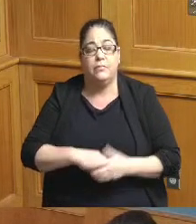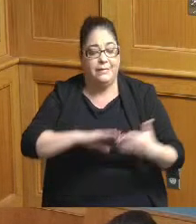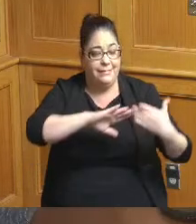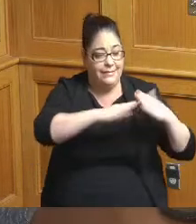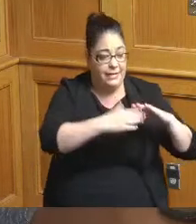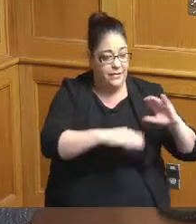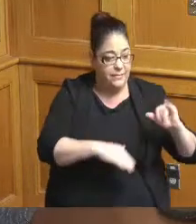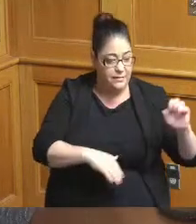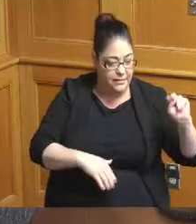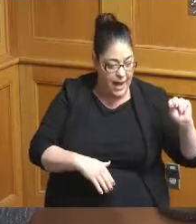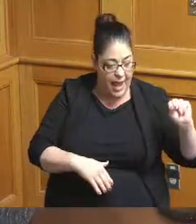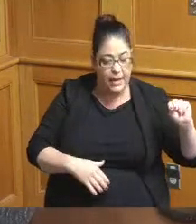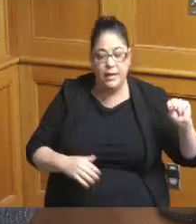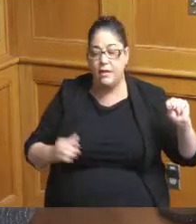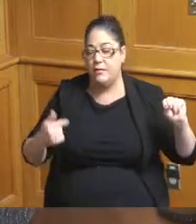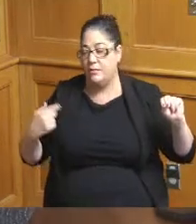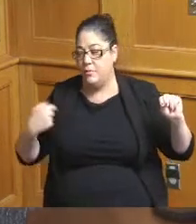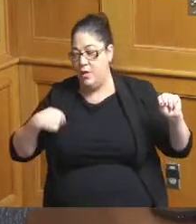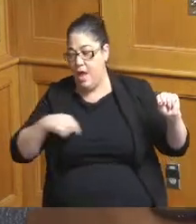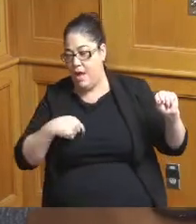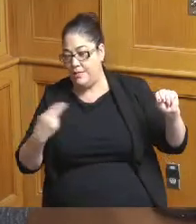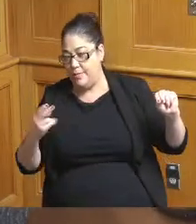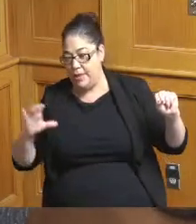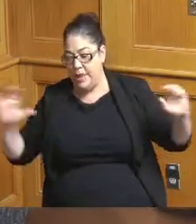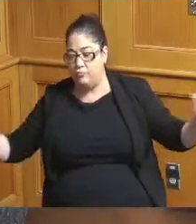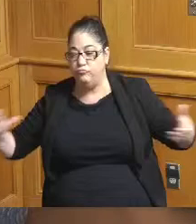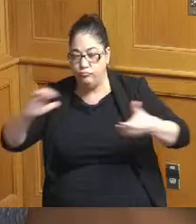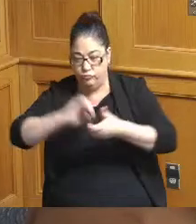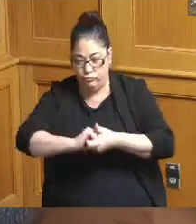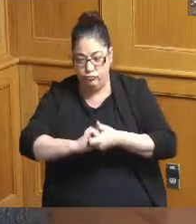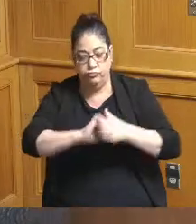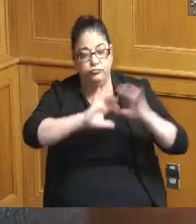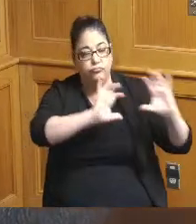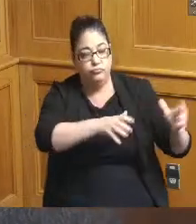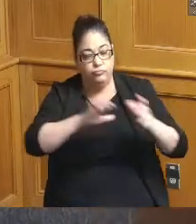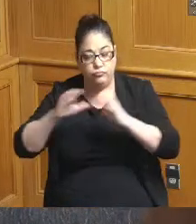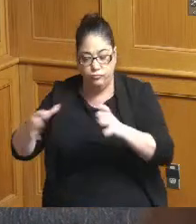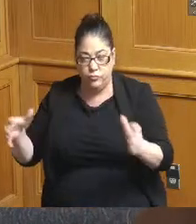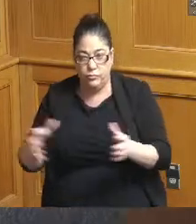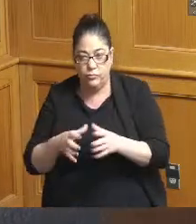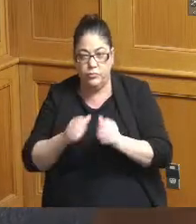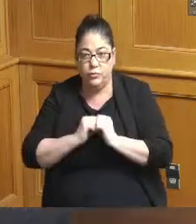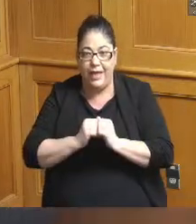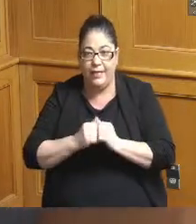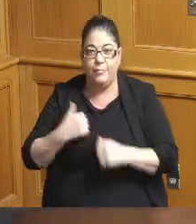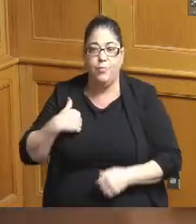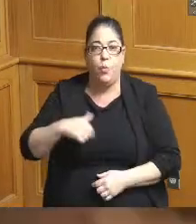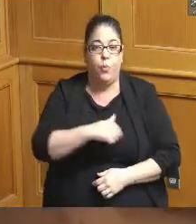I do agree I'm not against a joint meeting I think we got to get ourselves together first that's